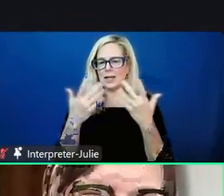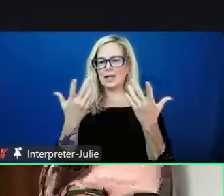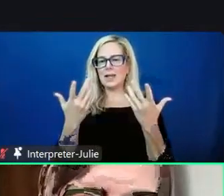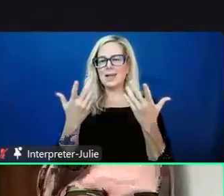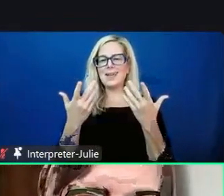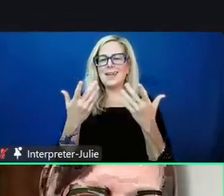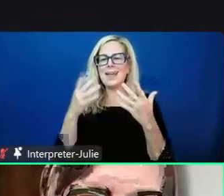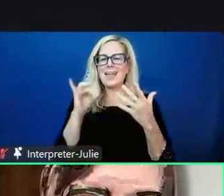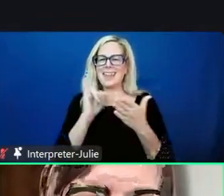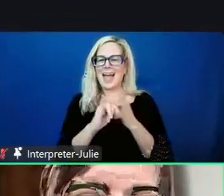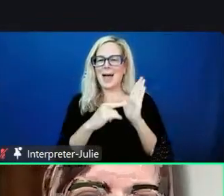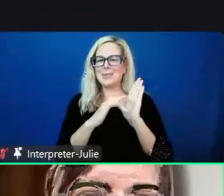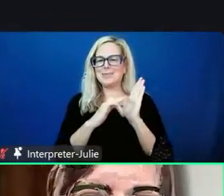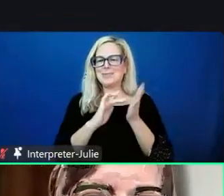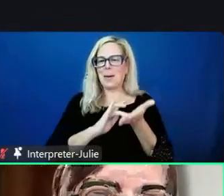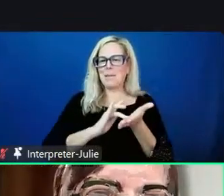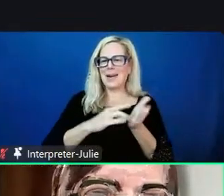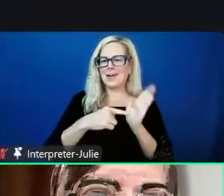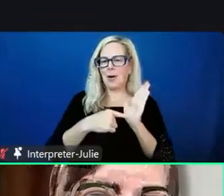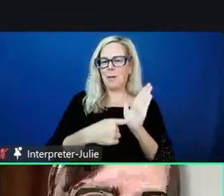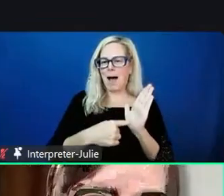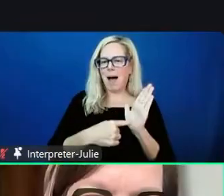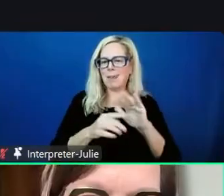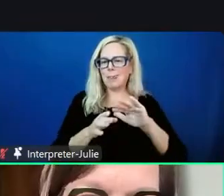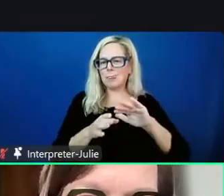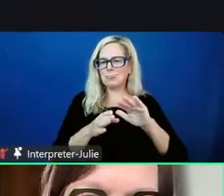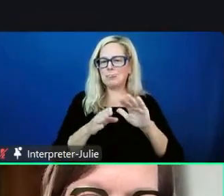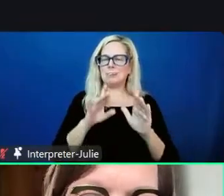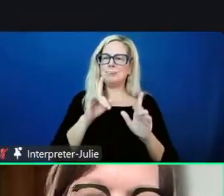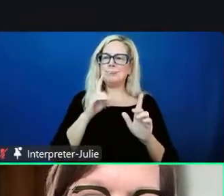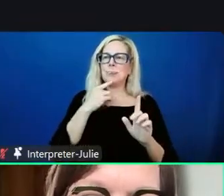Medical model tells us that people are in need of being